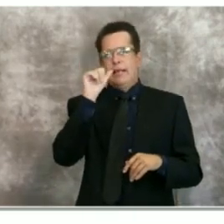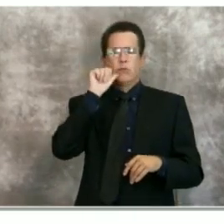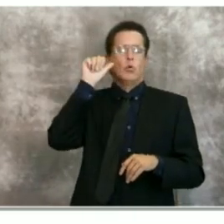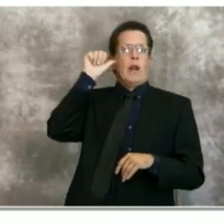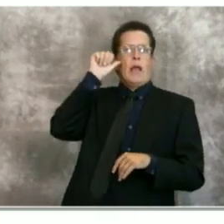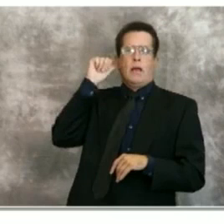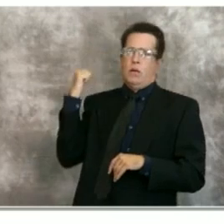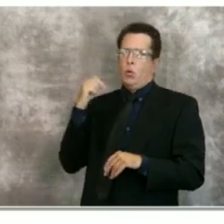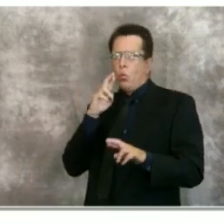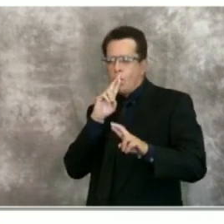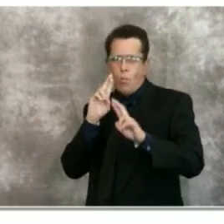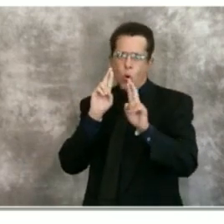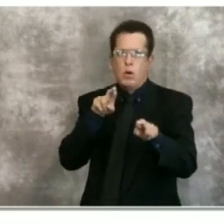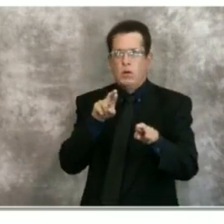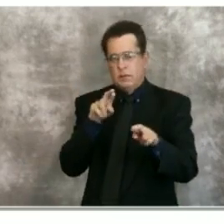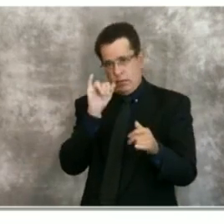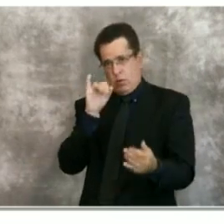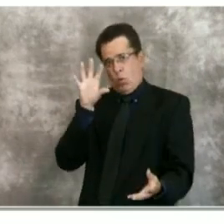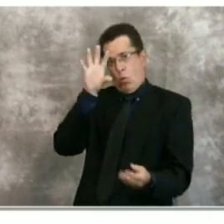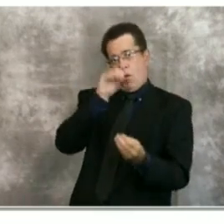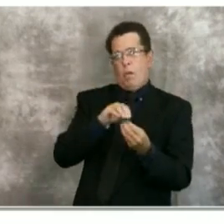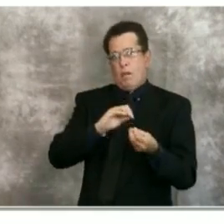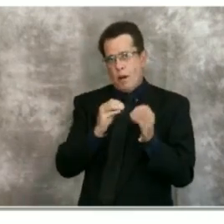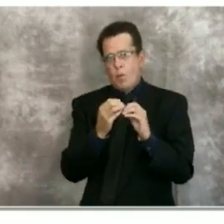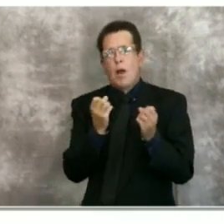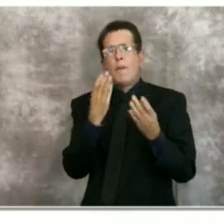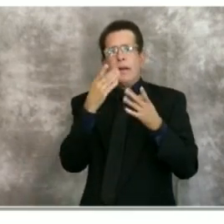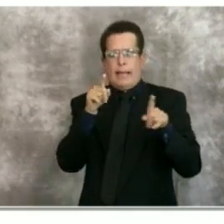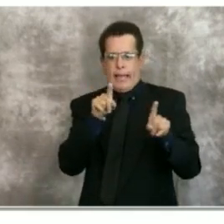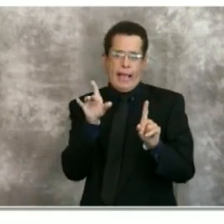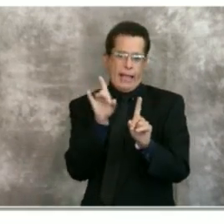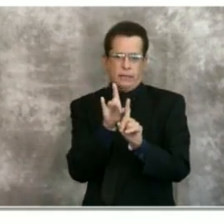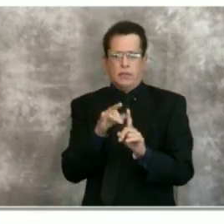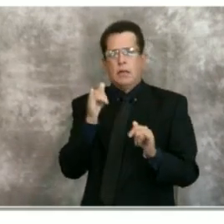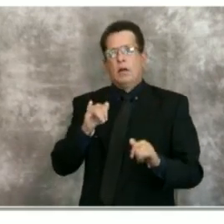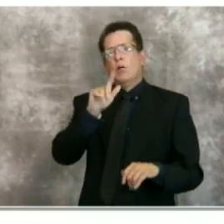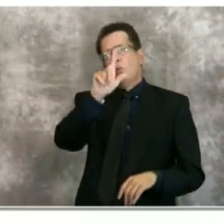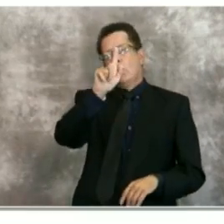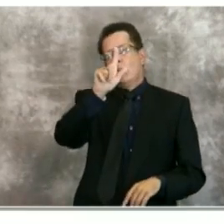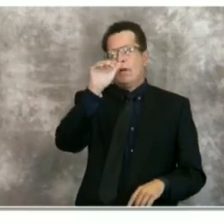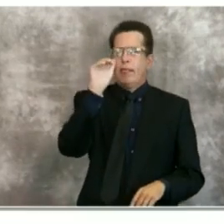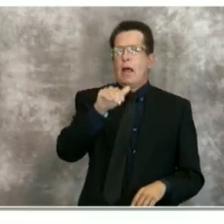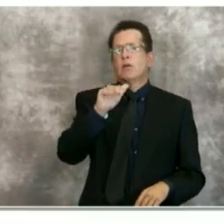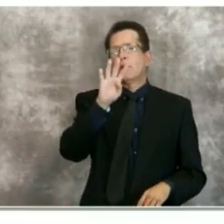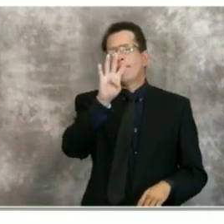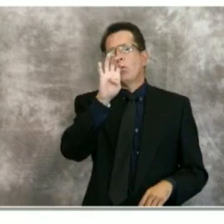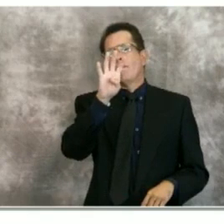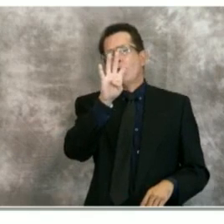THE STATISTICS FOR THE COUNTY OF SAN DIEGO. FROM REPORTS AS